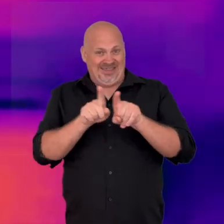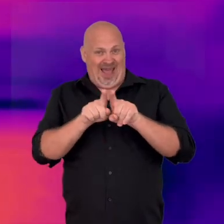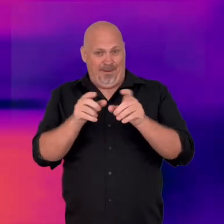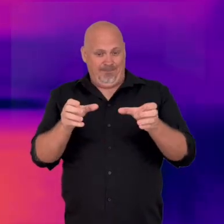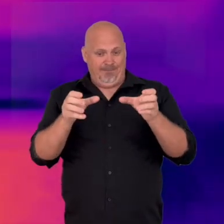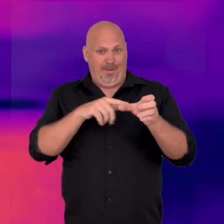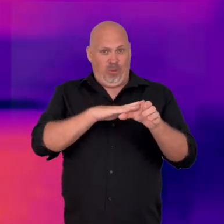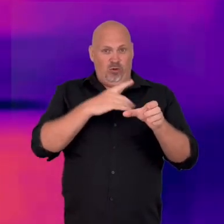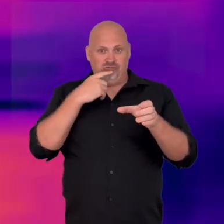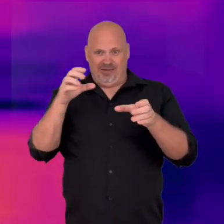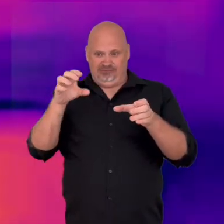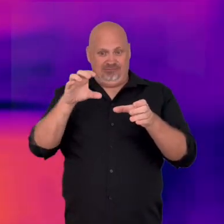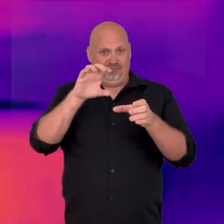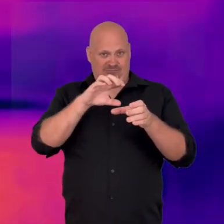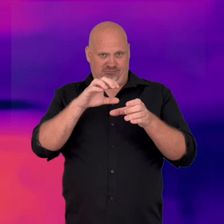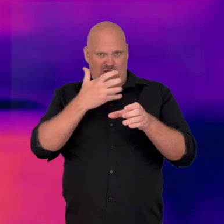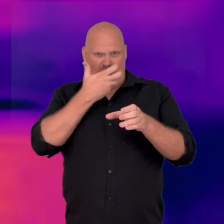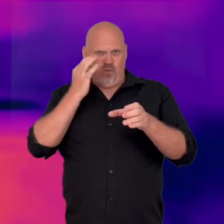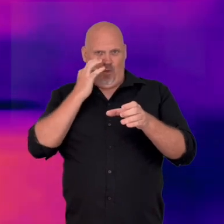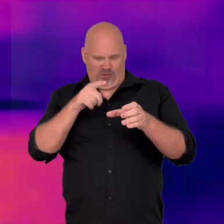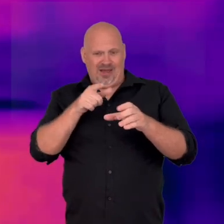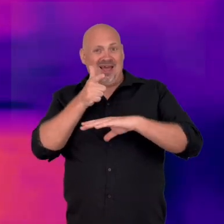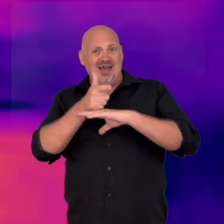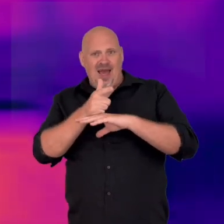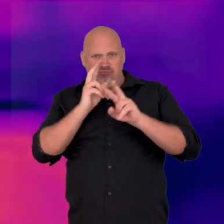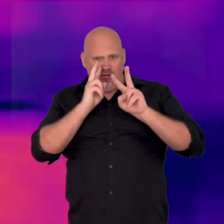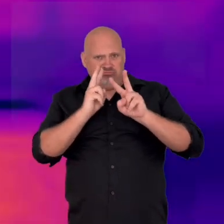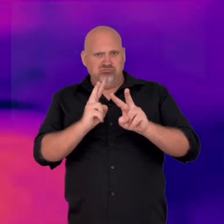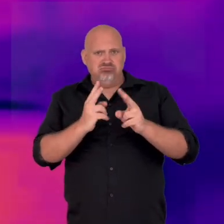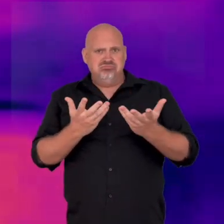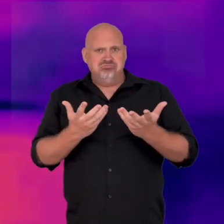now through the camera this is still red and blue